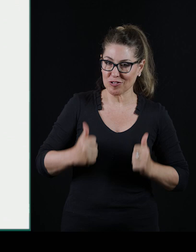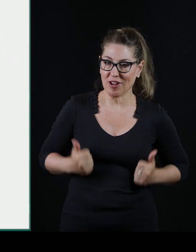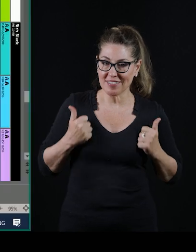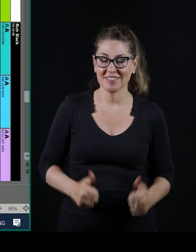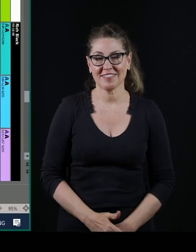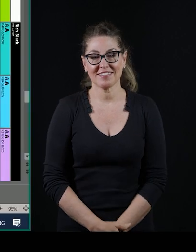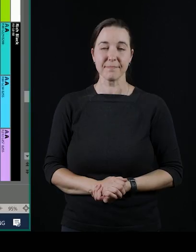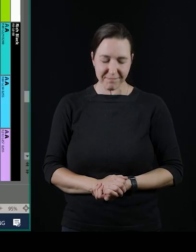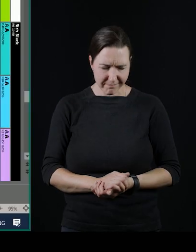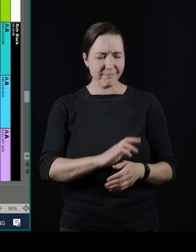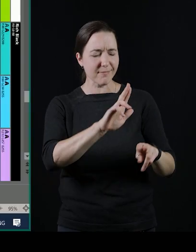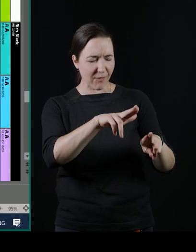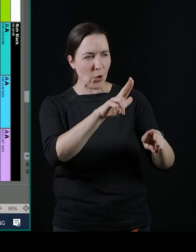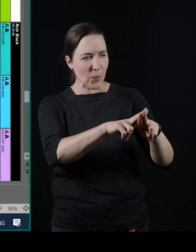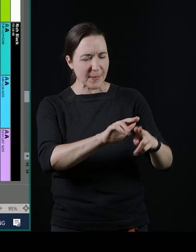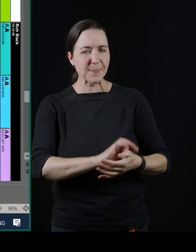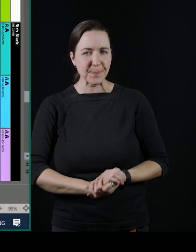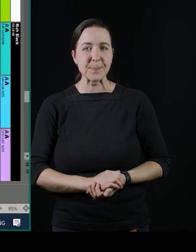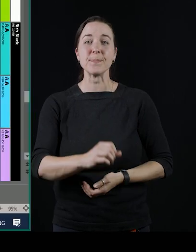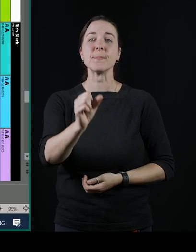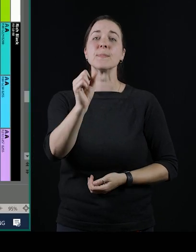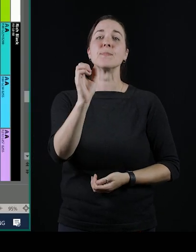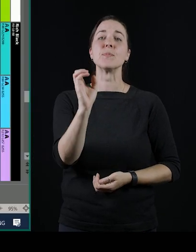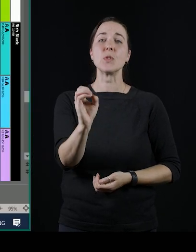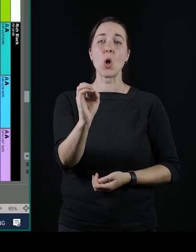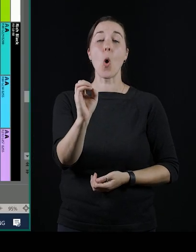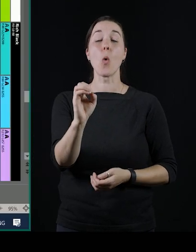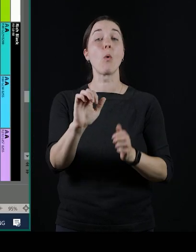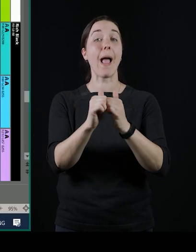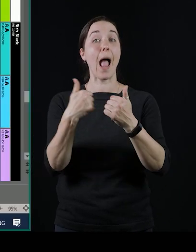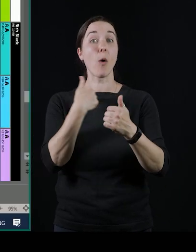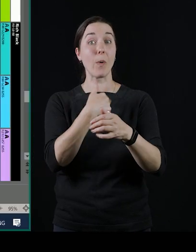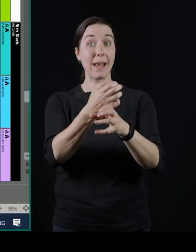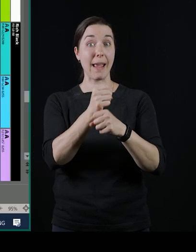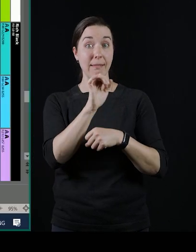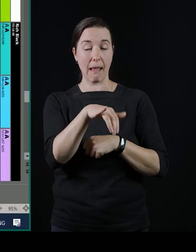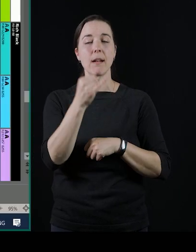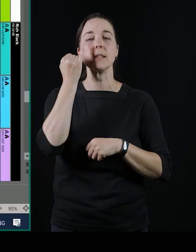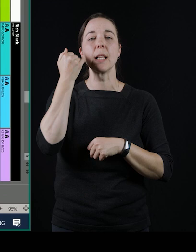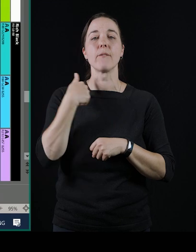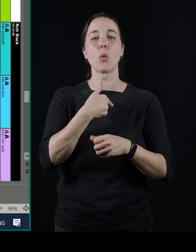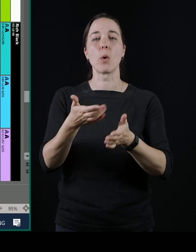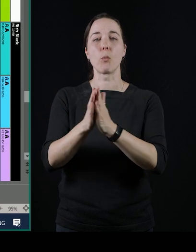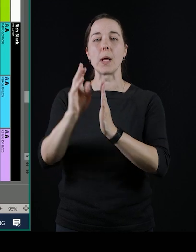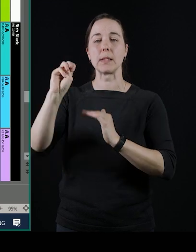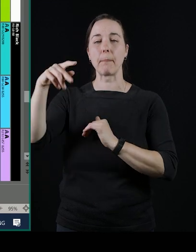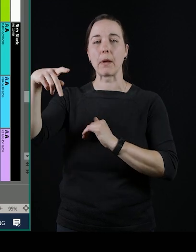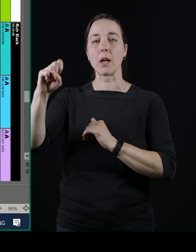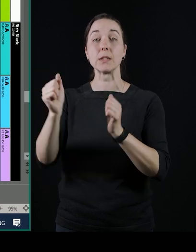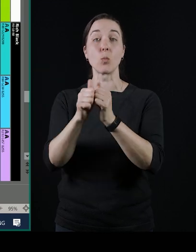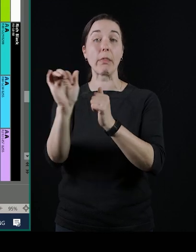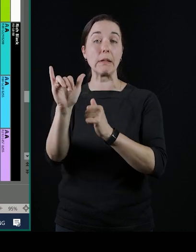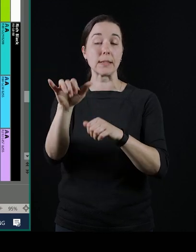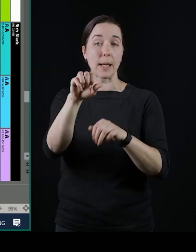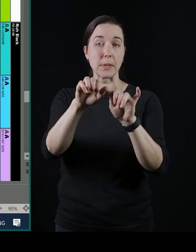Of course. So the way we can get them is that if we request multiplex server with the same session ID, we did the same details back,